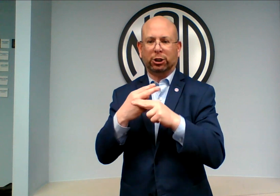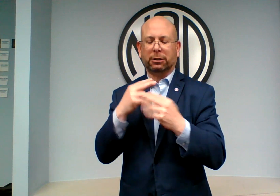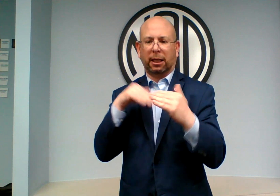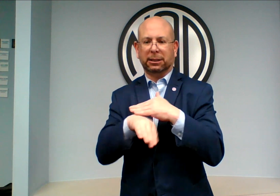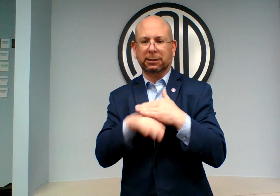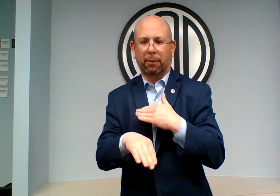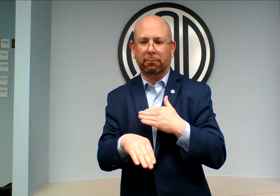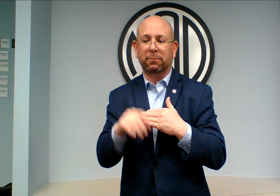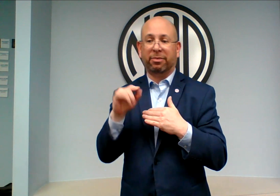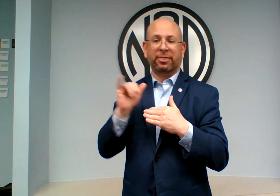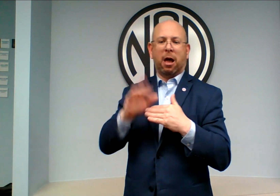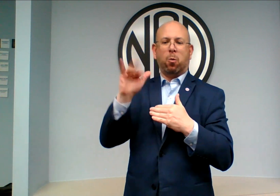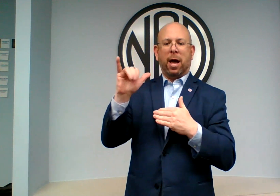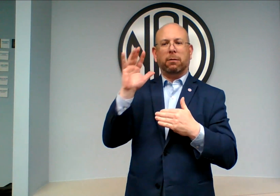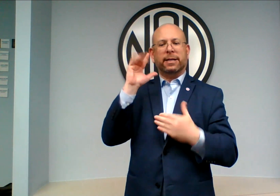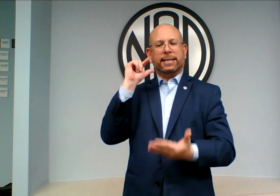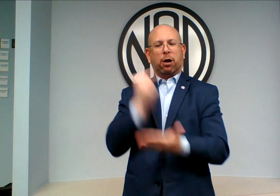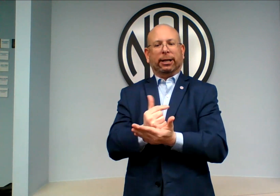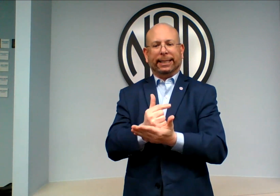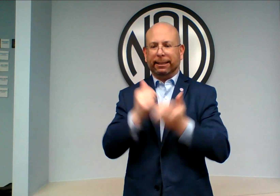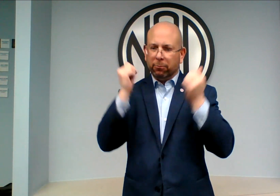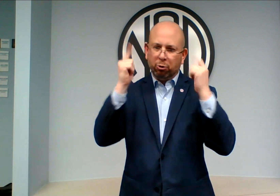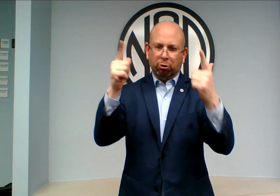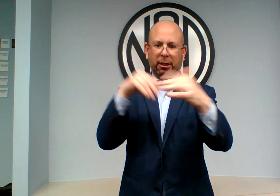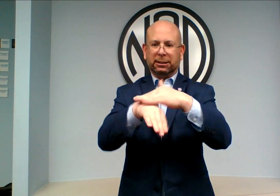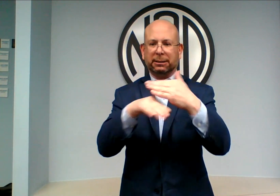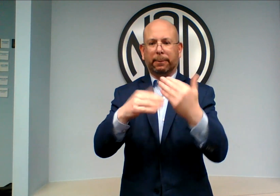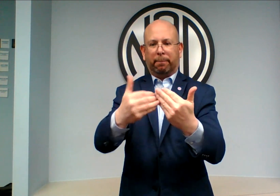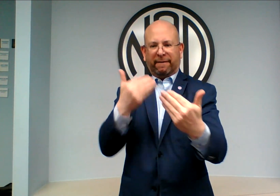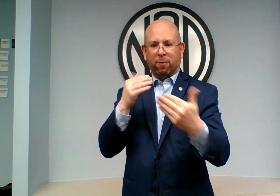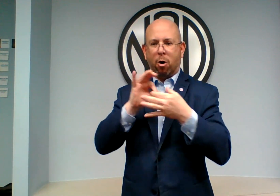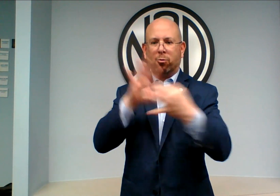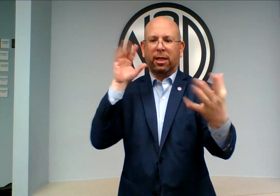guaranteed, before it's released to the marketplace.